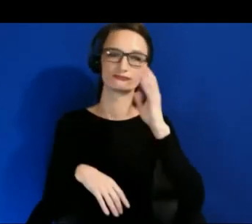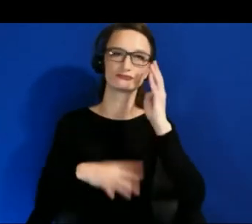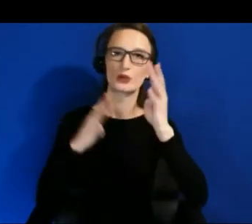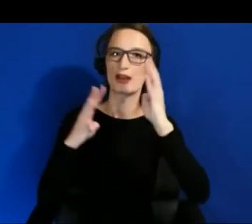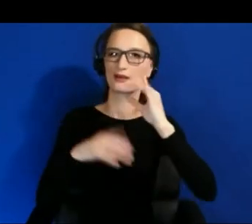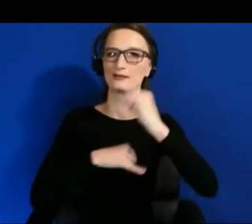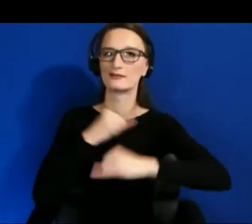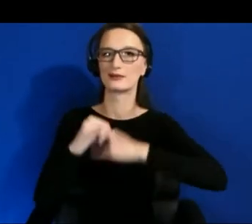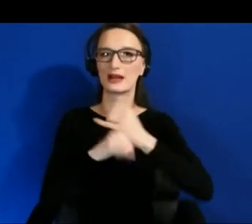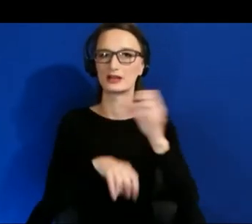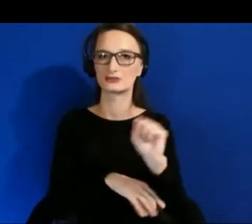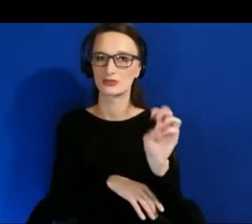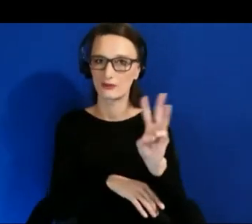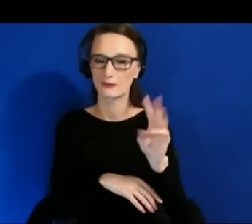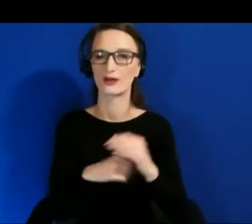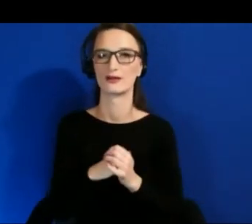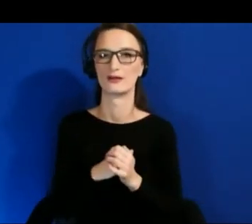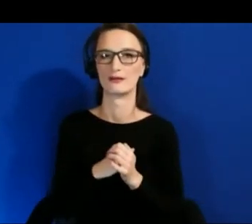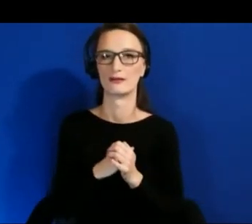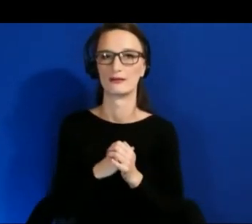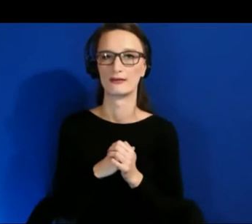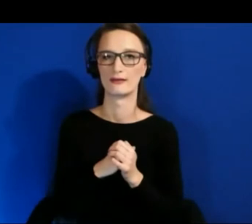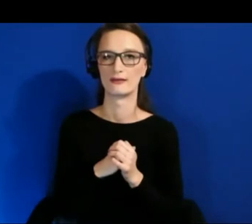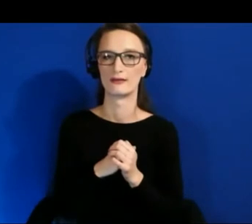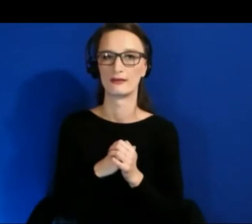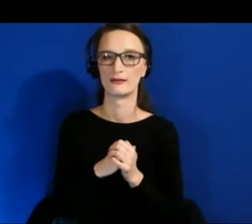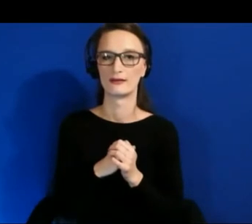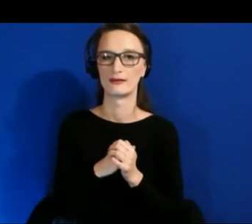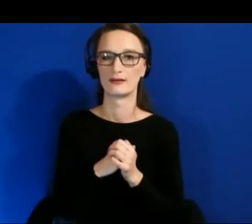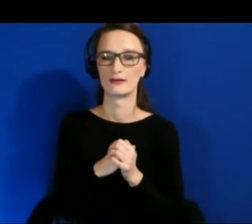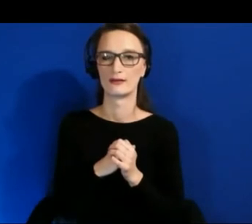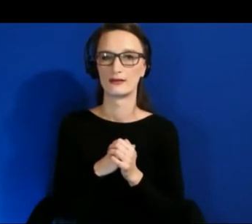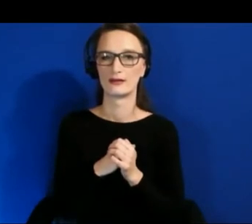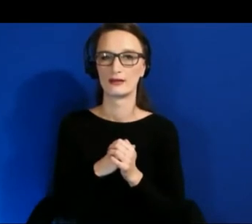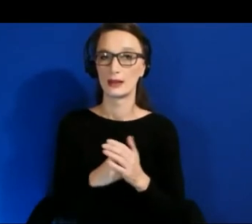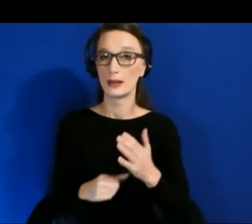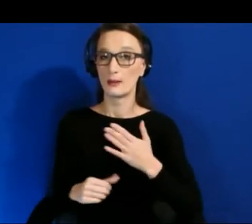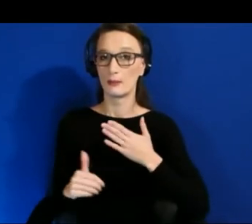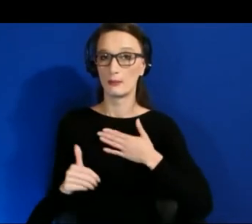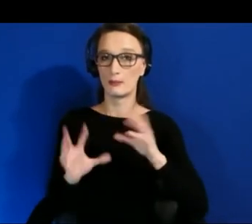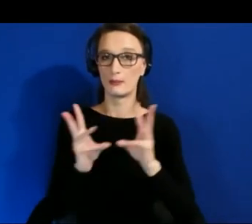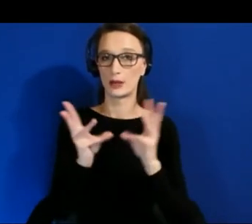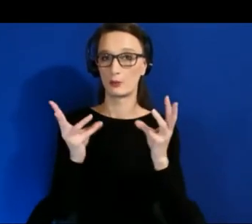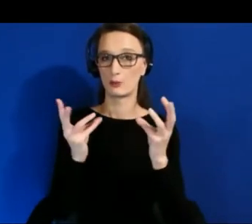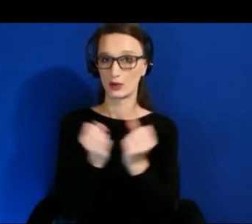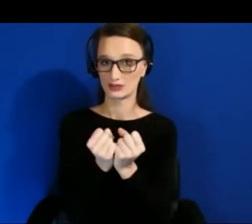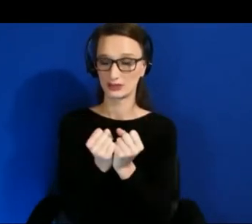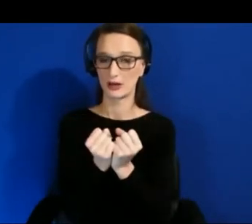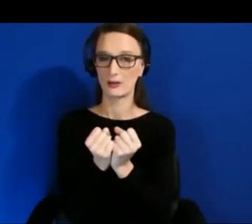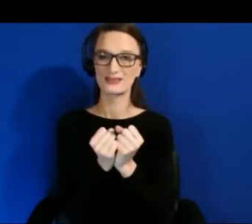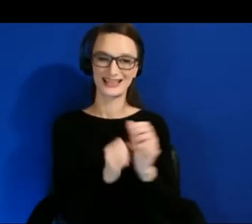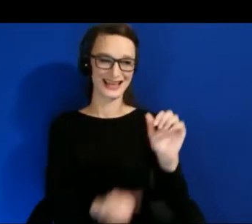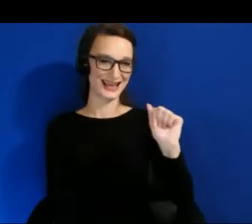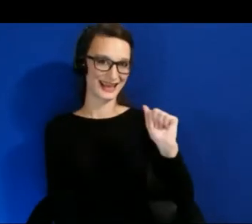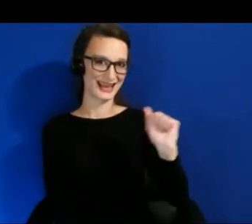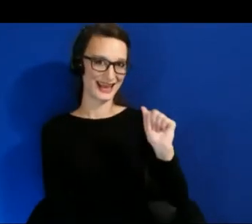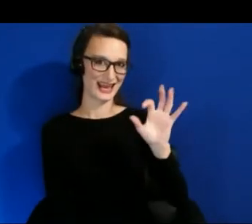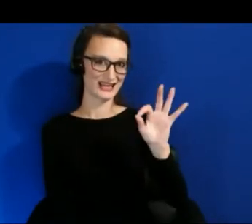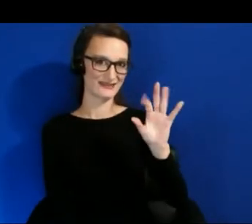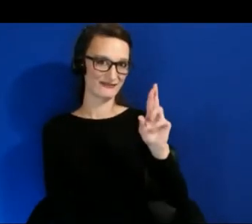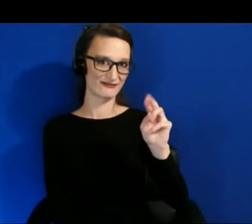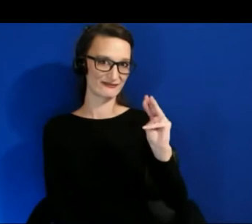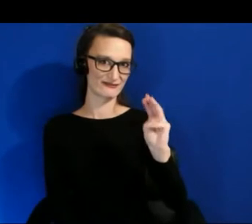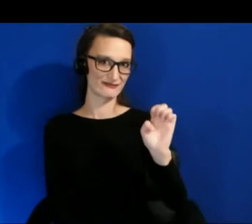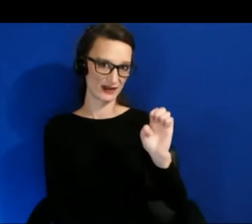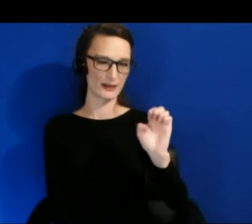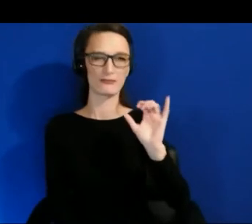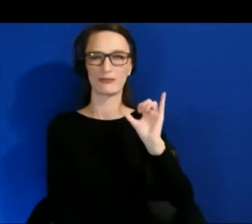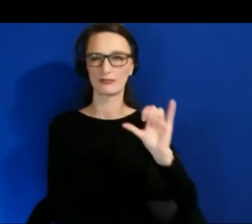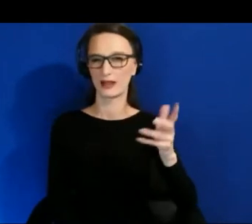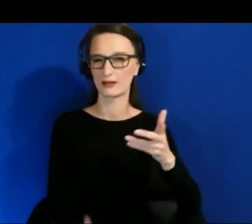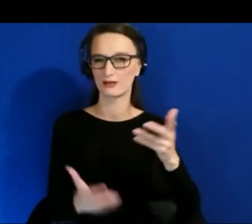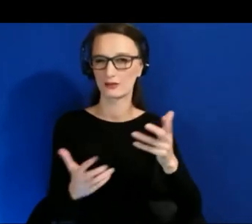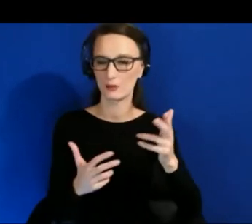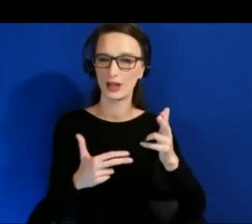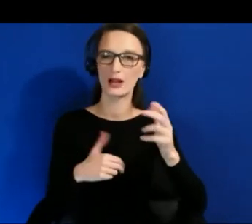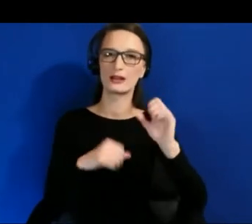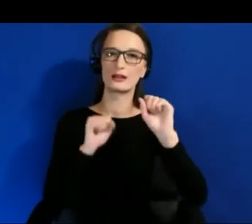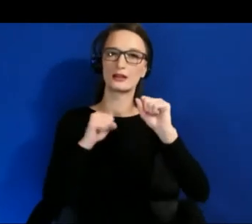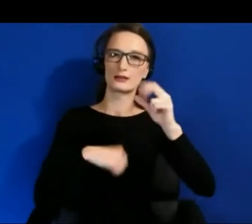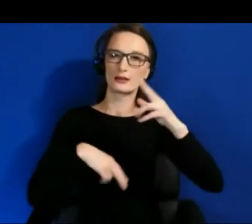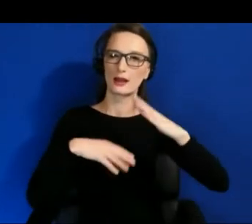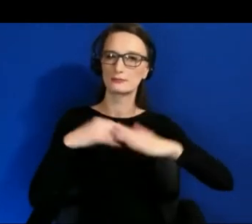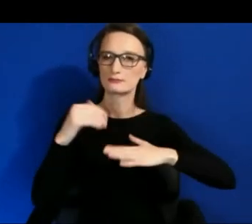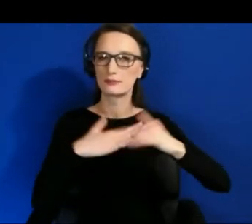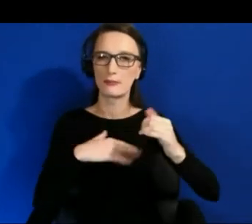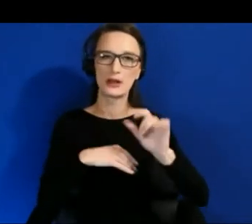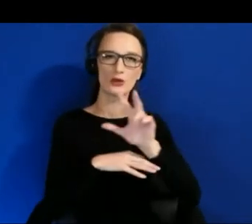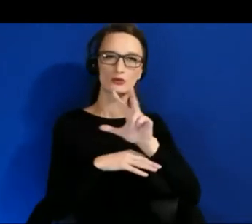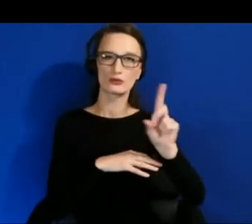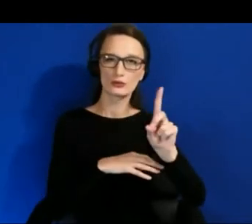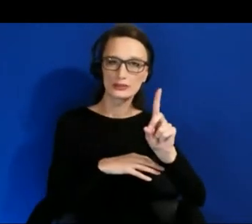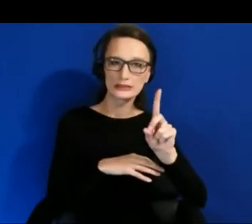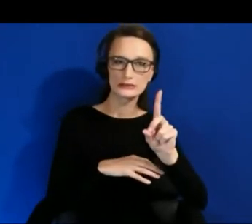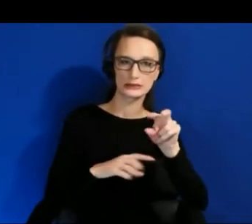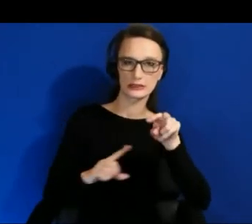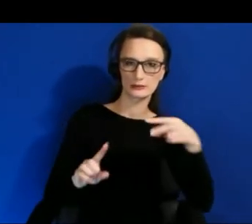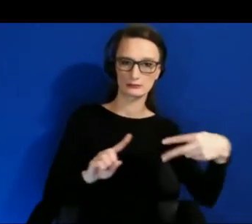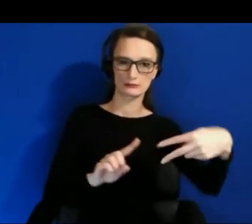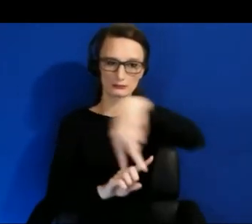For my workshops which are in a-frame which is a framework that builds on top of 3DS, a javascript library that uses that XR API.